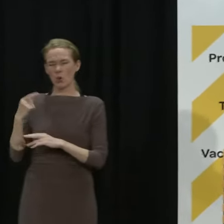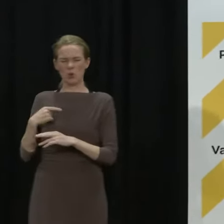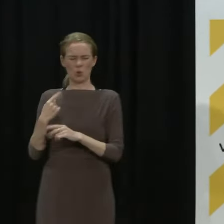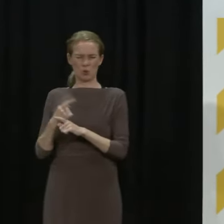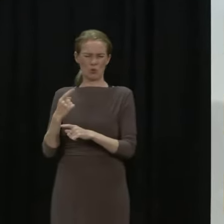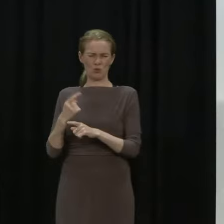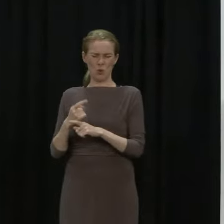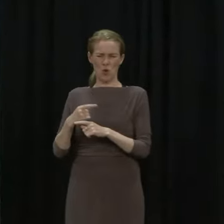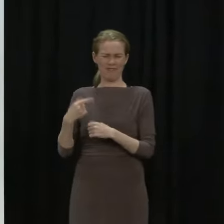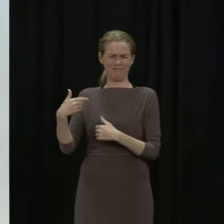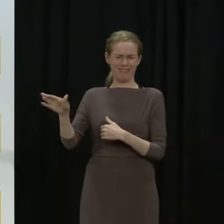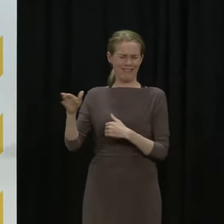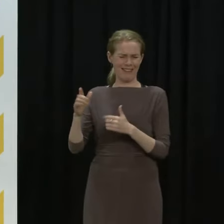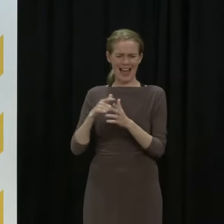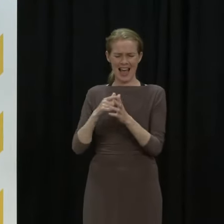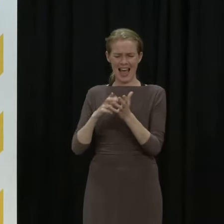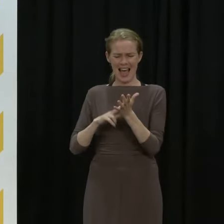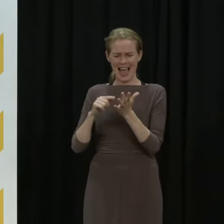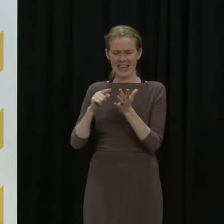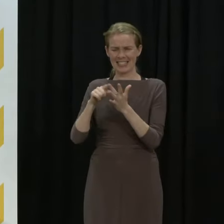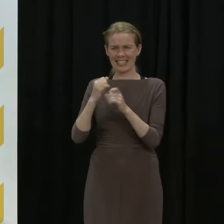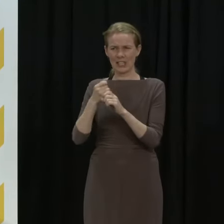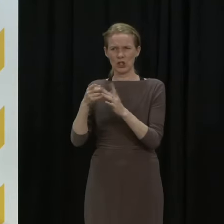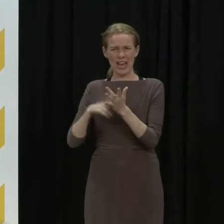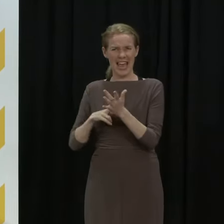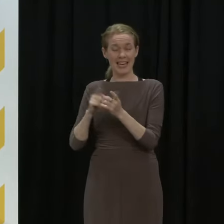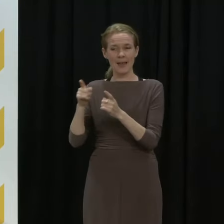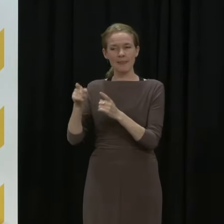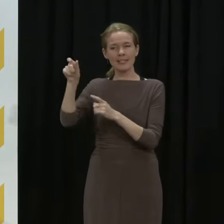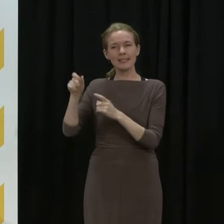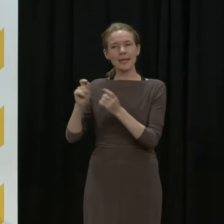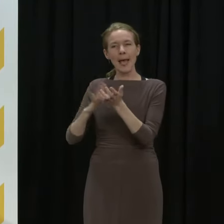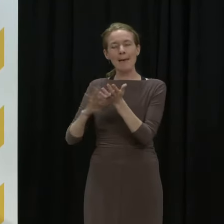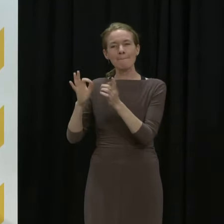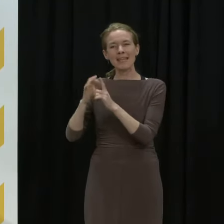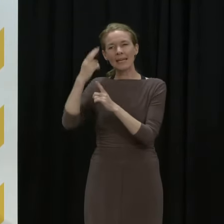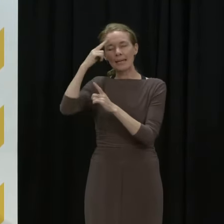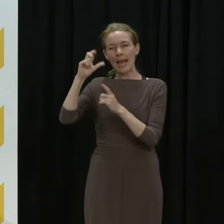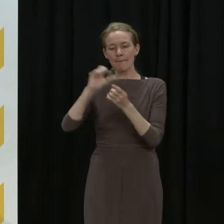were rubbishing calls for rapid